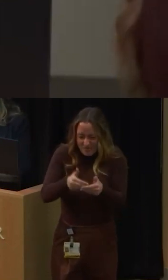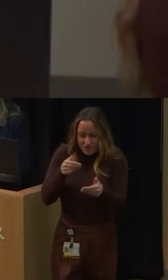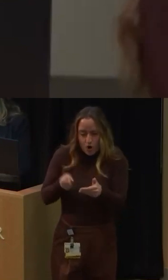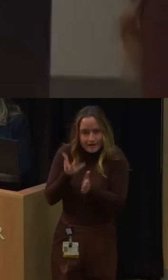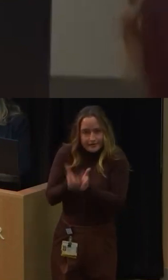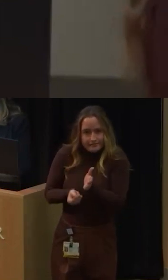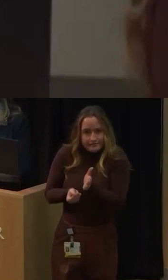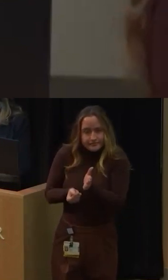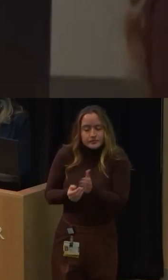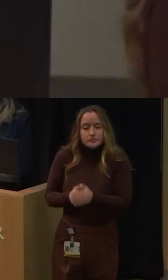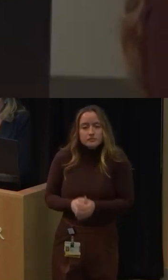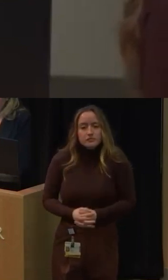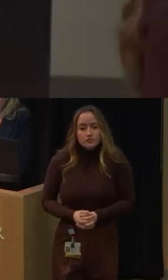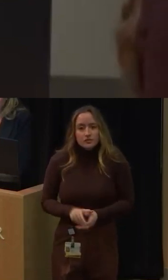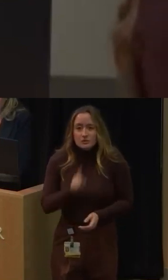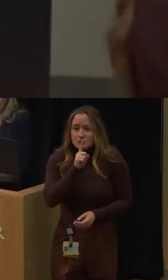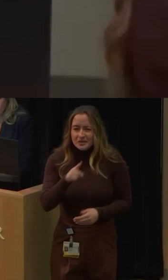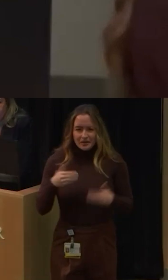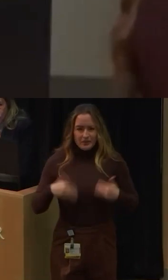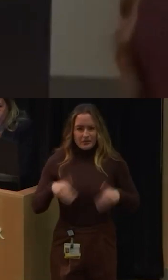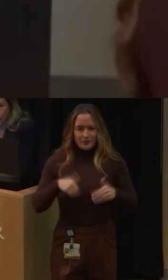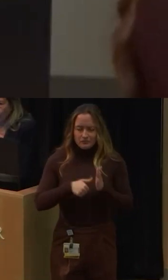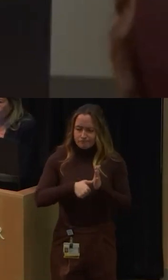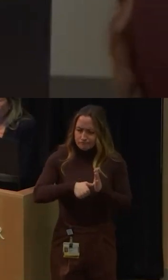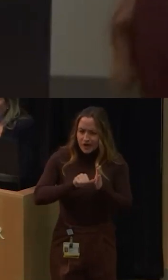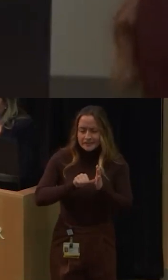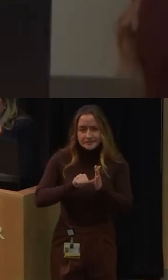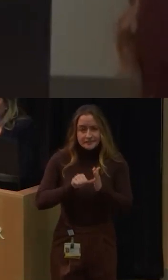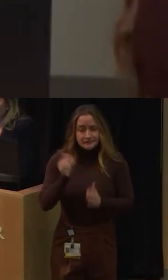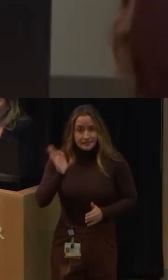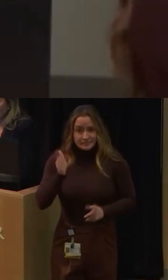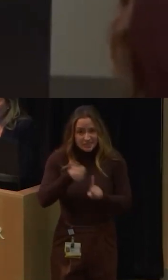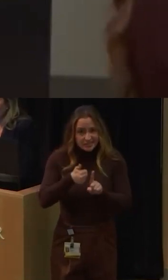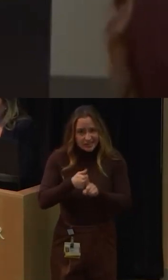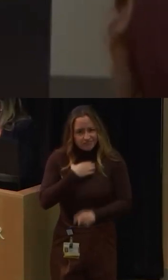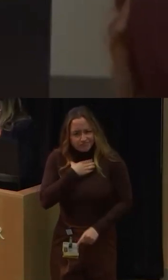It's a really impressive and passionate speech, and if some of you have not heard it,